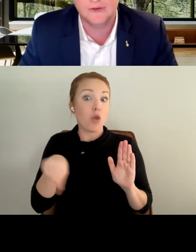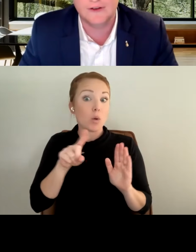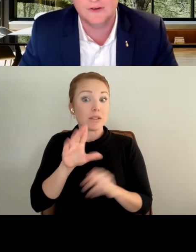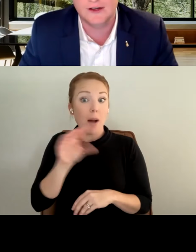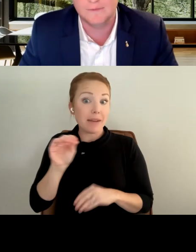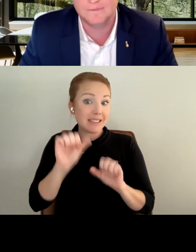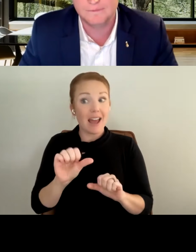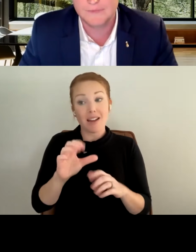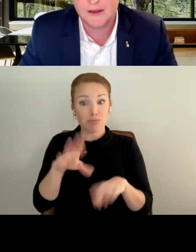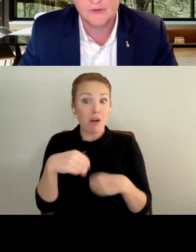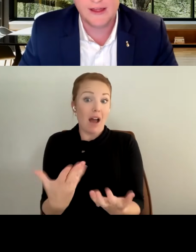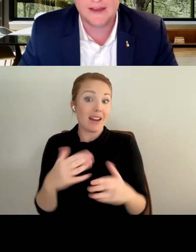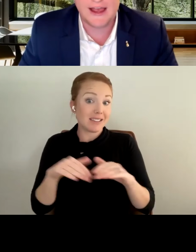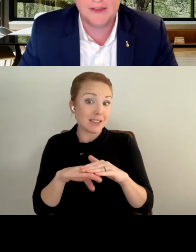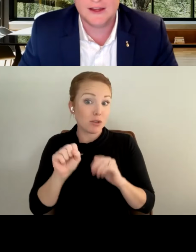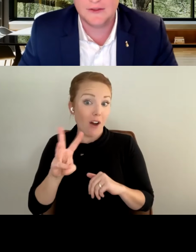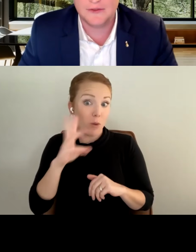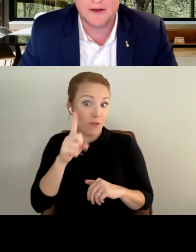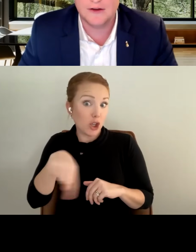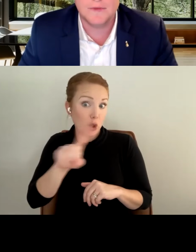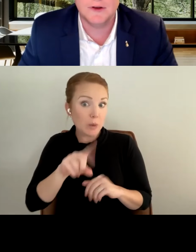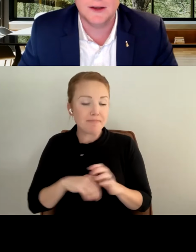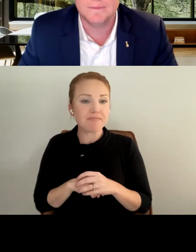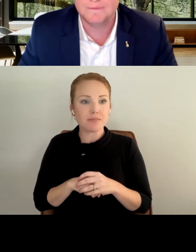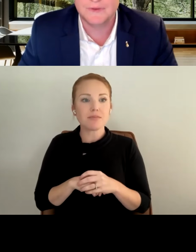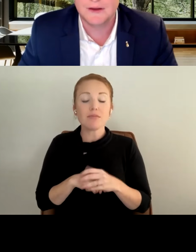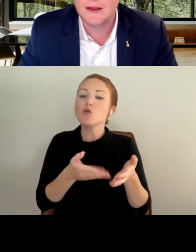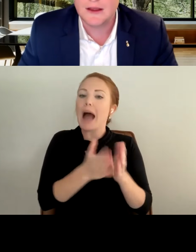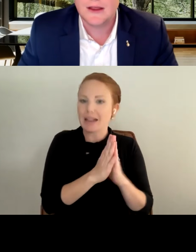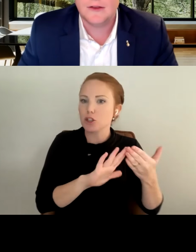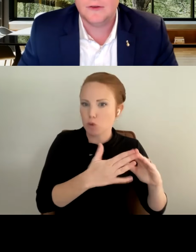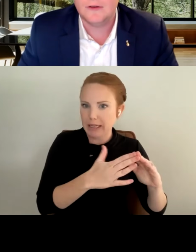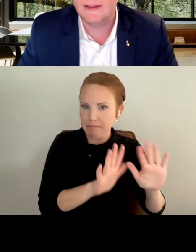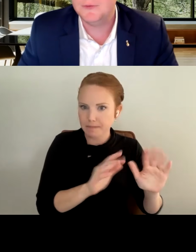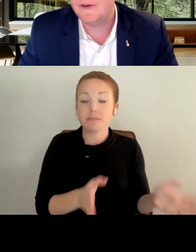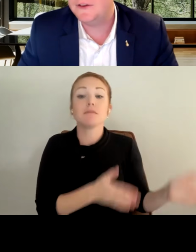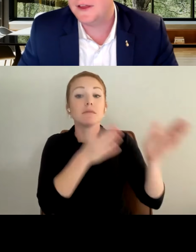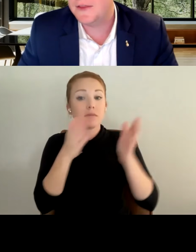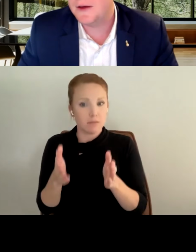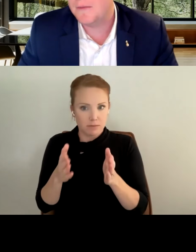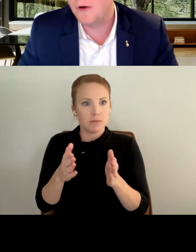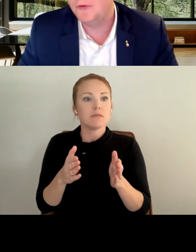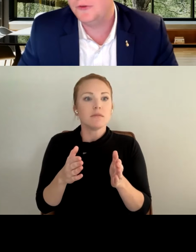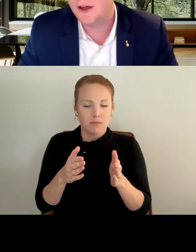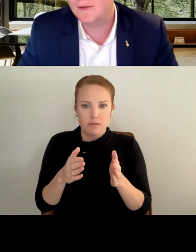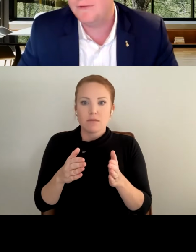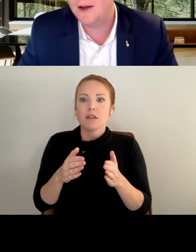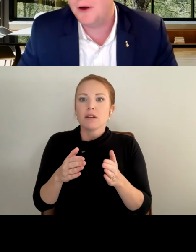solution that you need. So that's asking the community. Let's move on to the the most fun